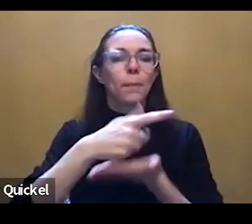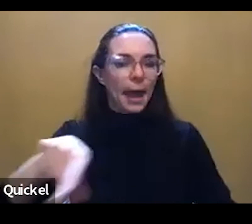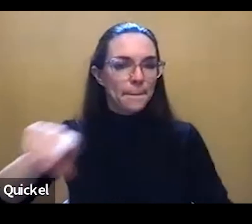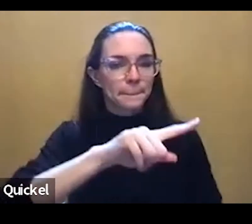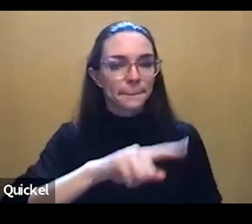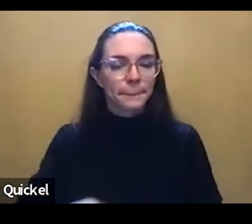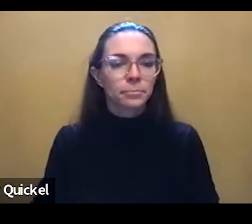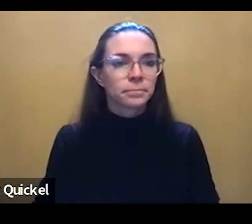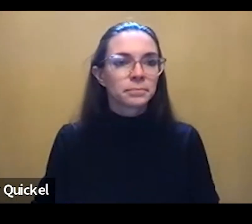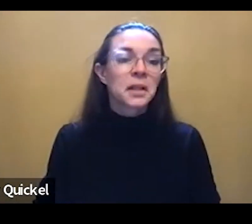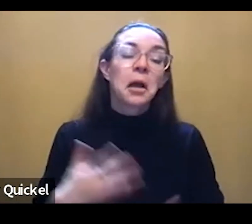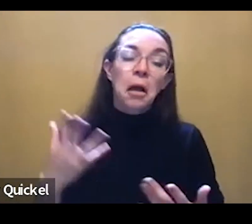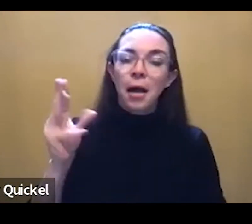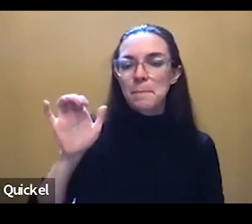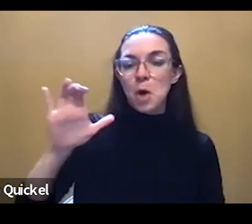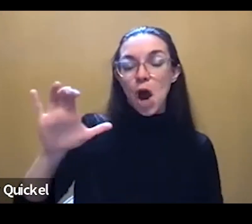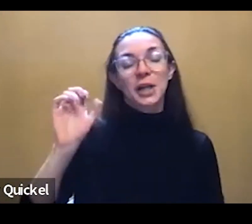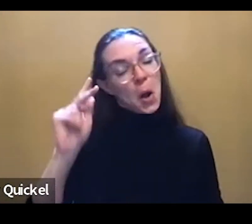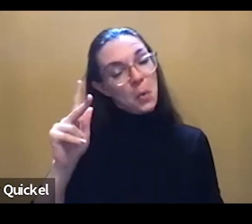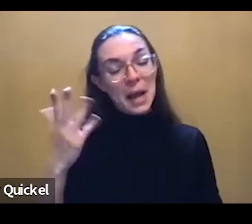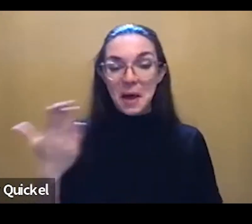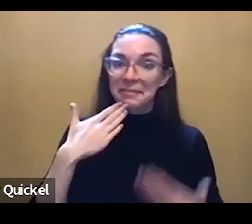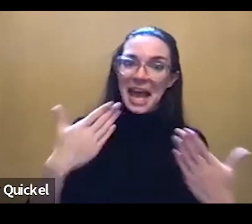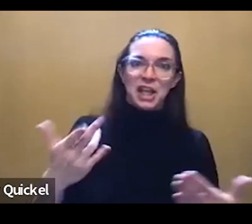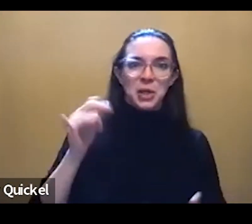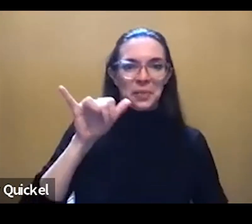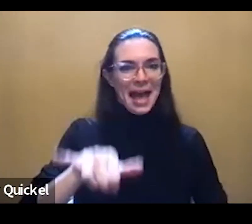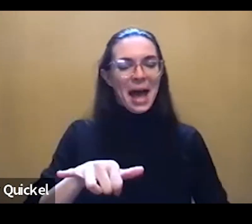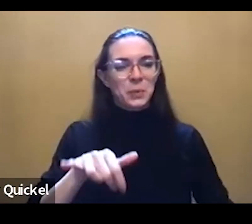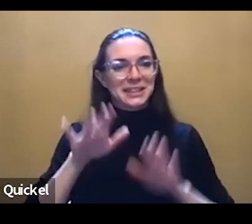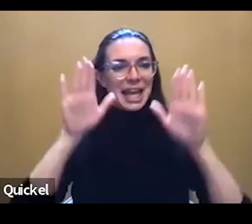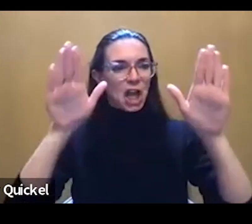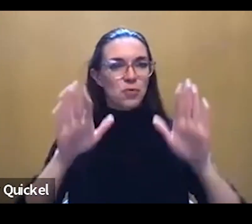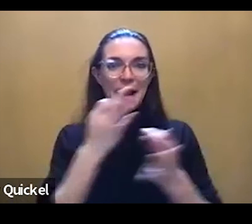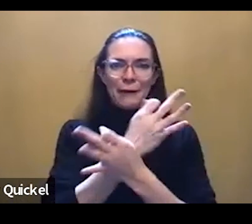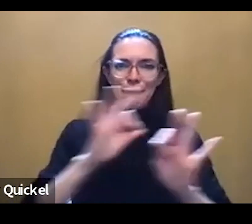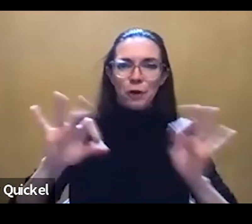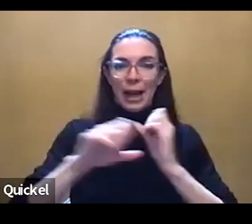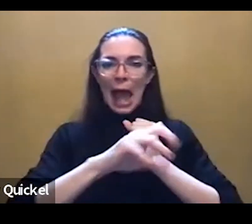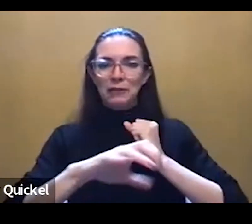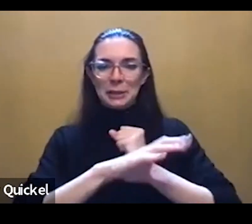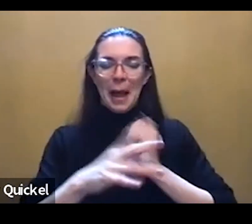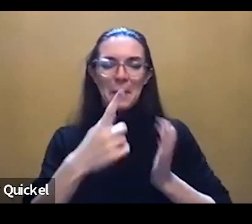Marc: Wow. All right. So how about -- wow, thank you! That came off like a great free ad. I'll take it as